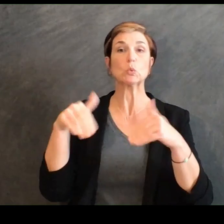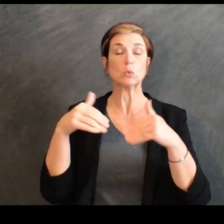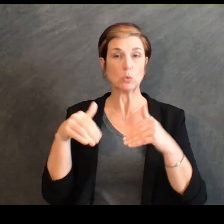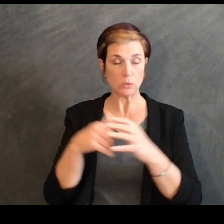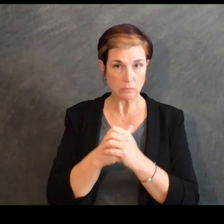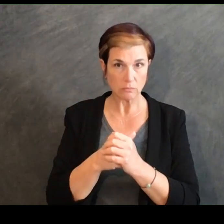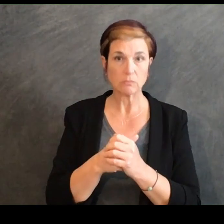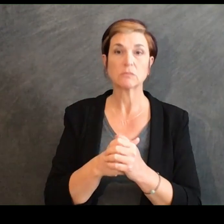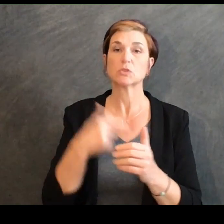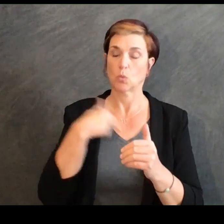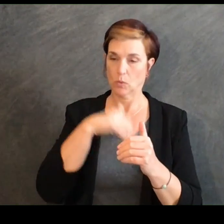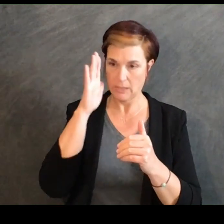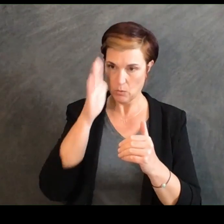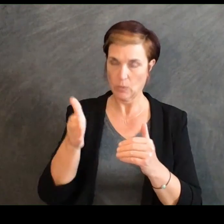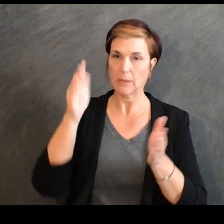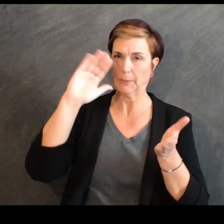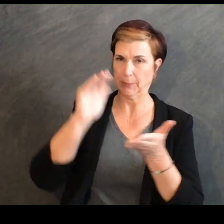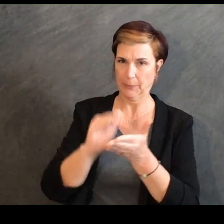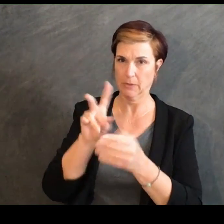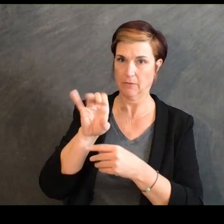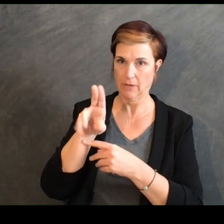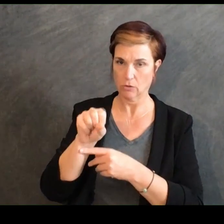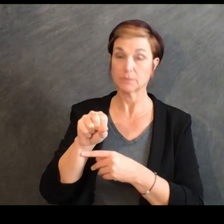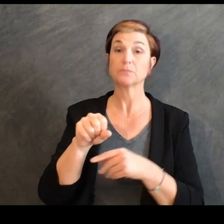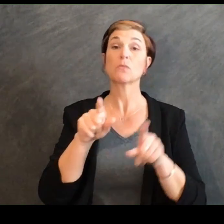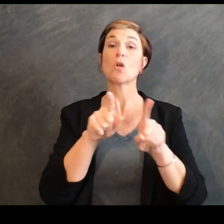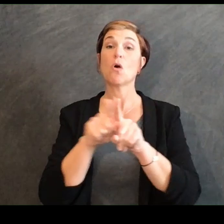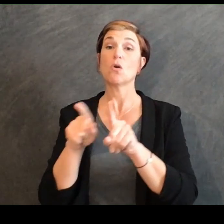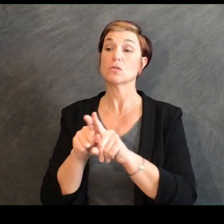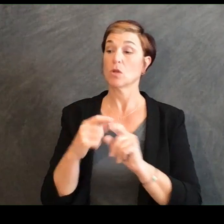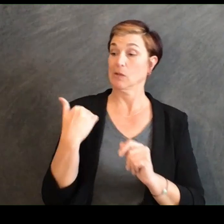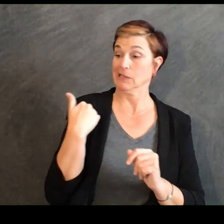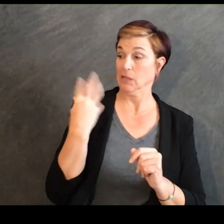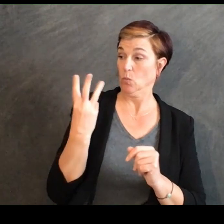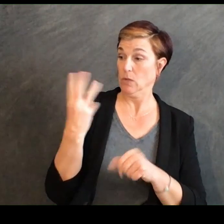following the advice of our medical professionals who are doing a tremendous